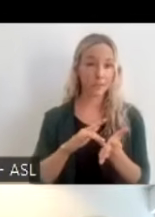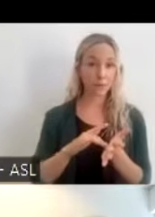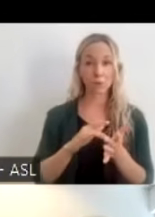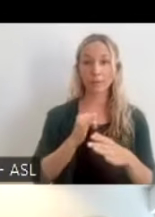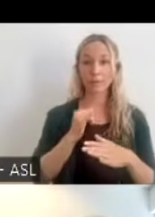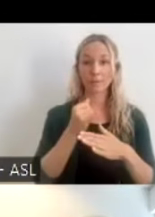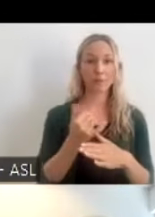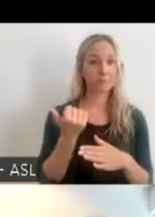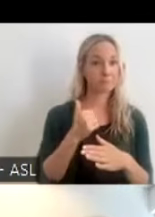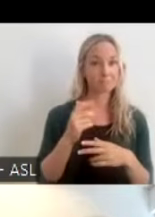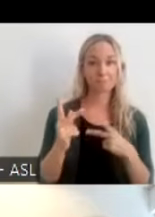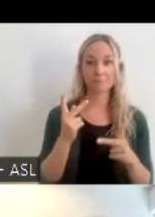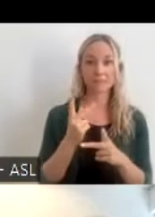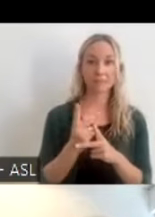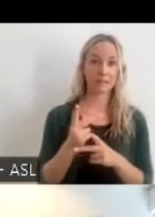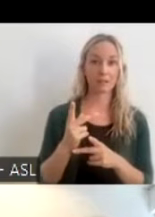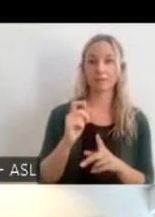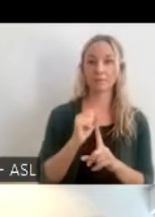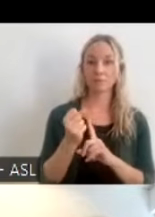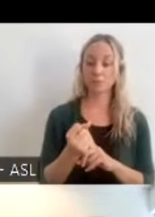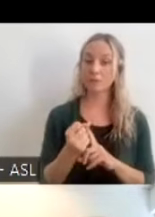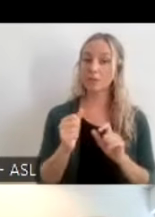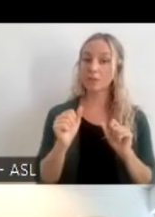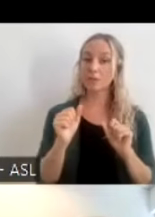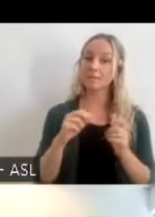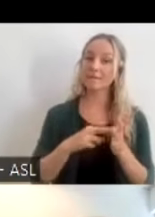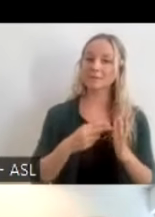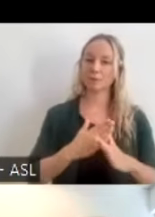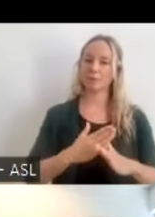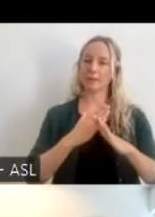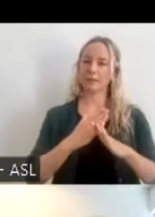cetera, A record of an impairment is also covered,